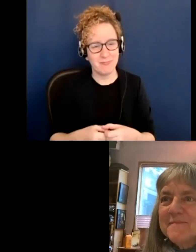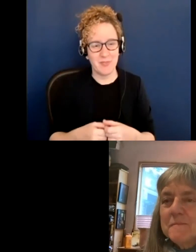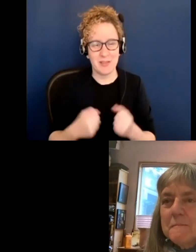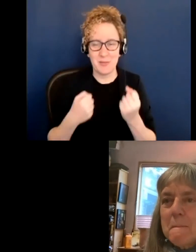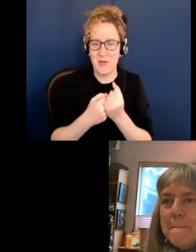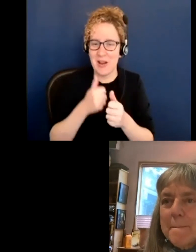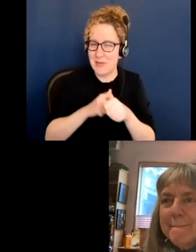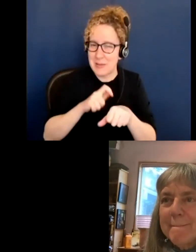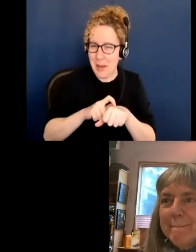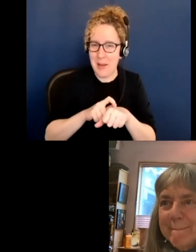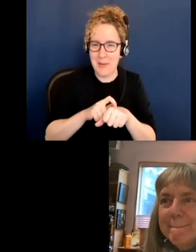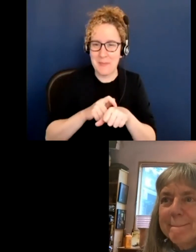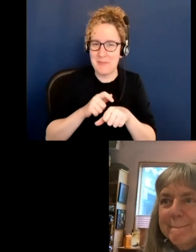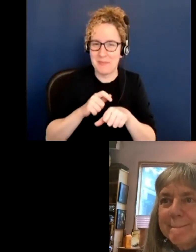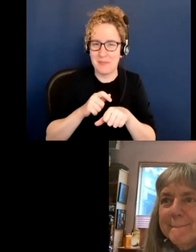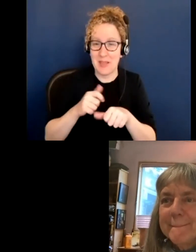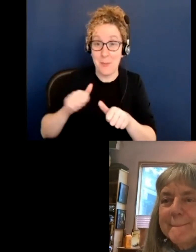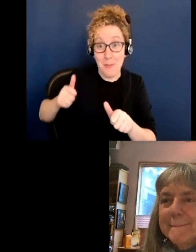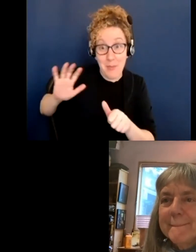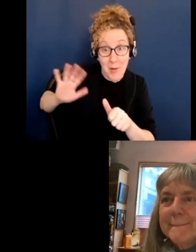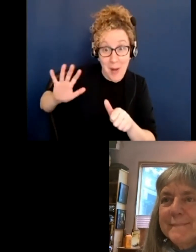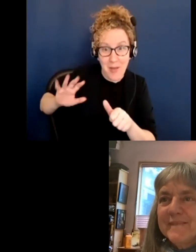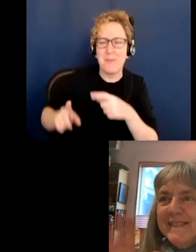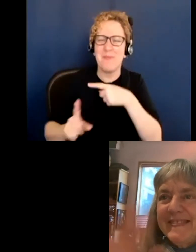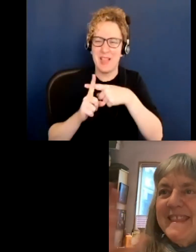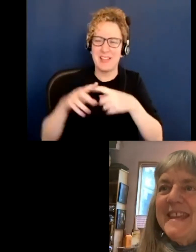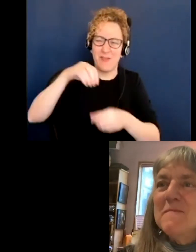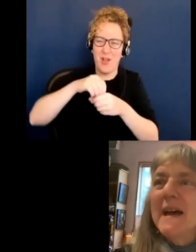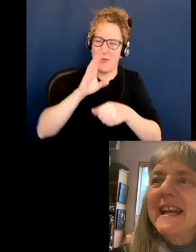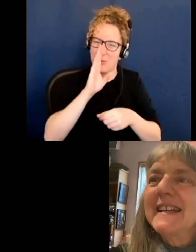involved directly with the symposium thank you. Thank you Monica.